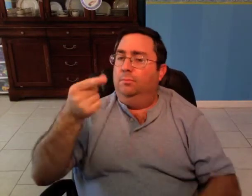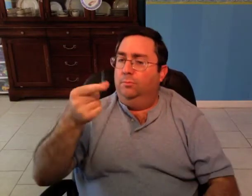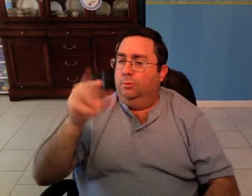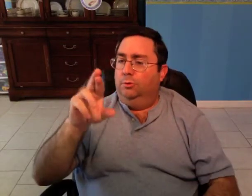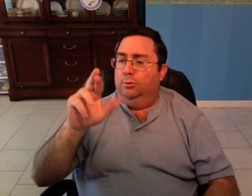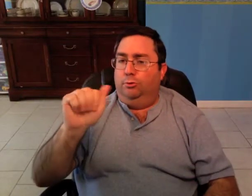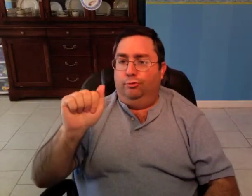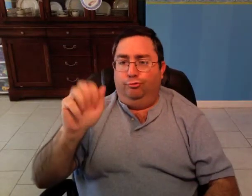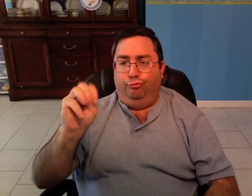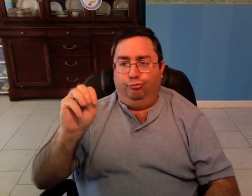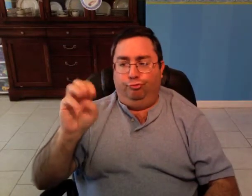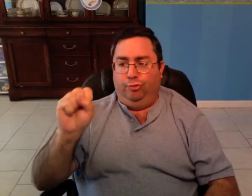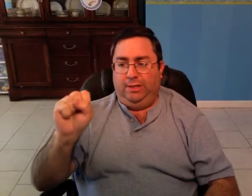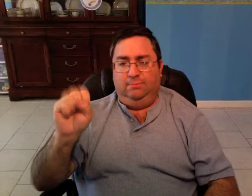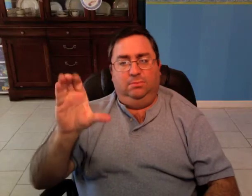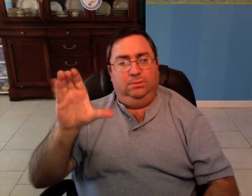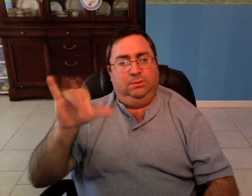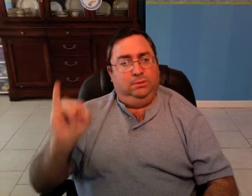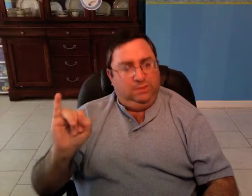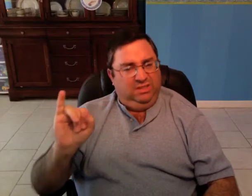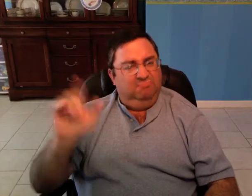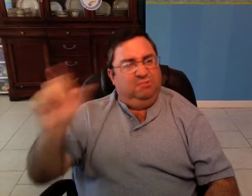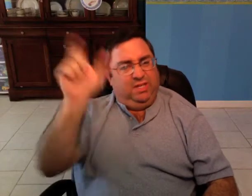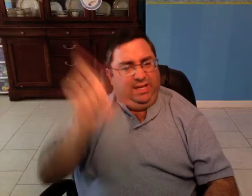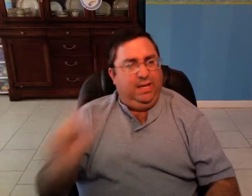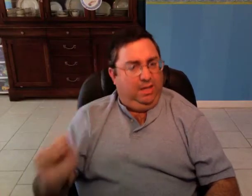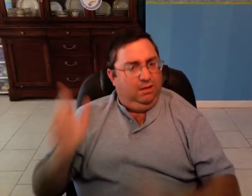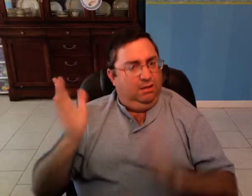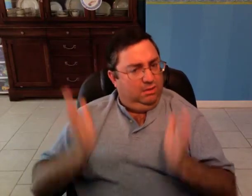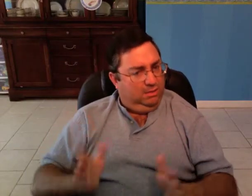For example, Gramsci, an Italian theorist,